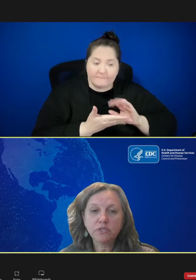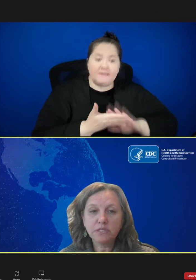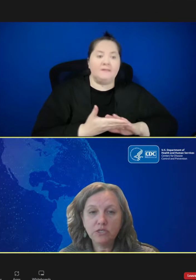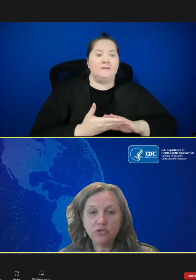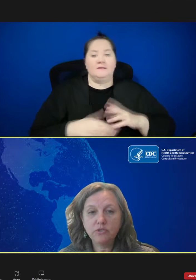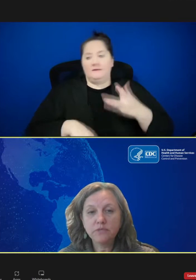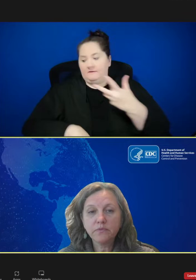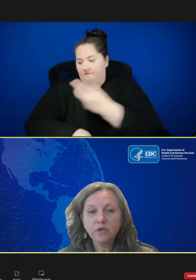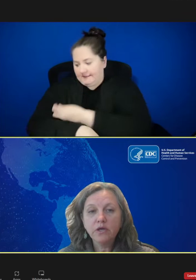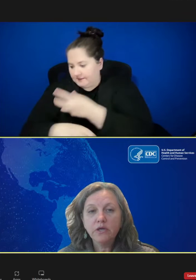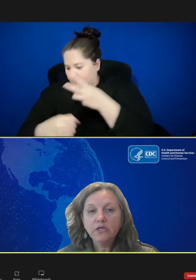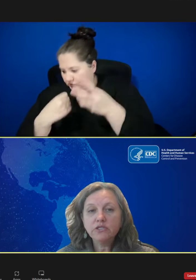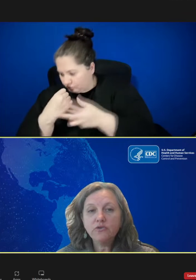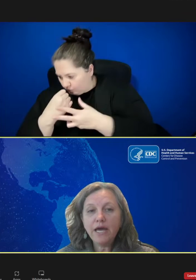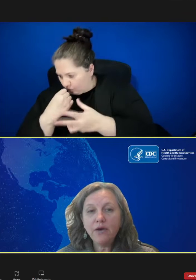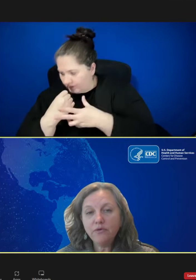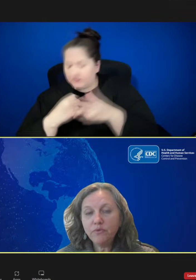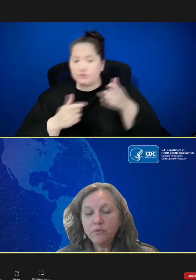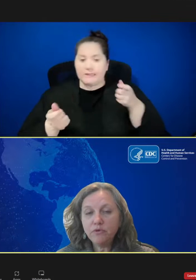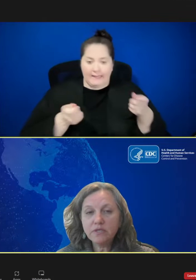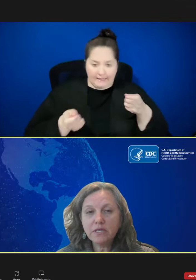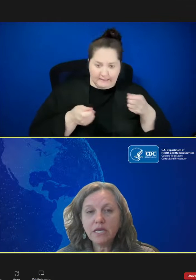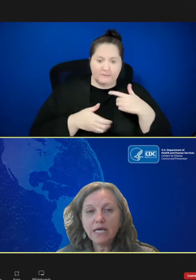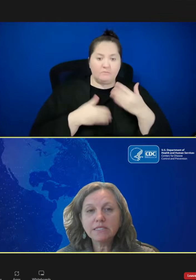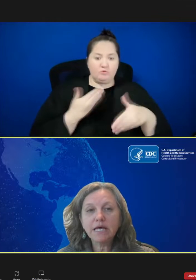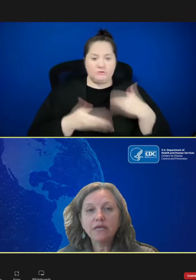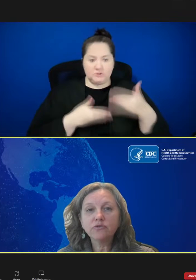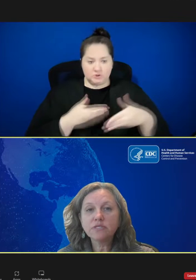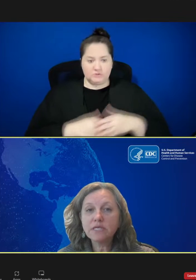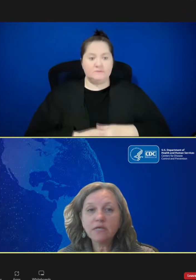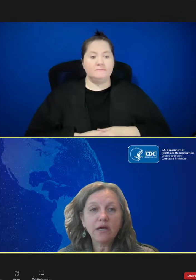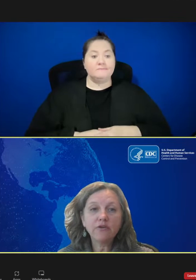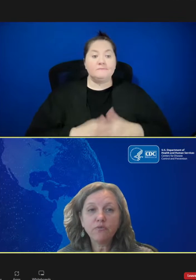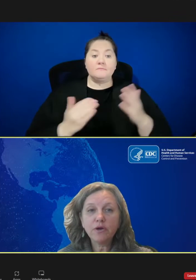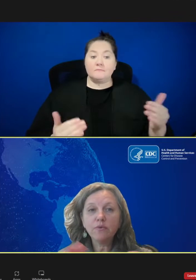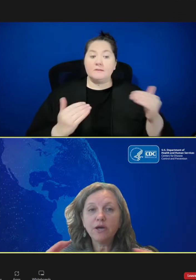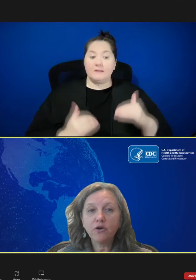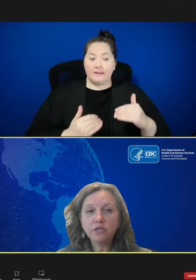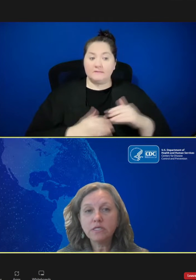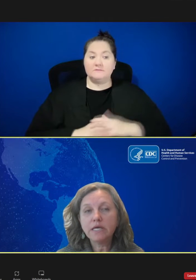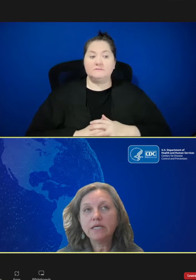procedures. So now, if we move to the next slide, you'll see kind of where we are today.